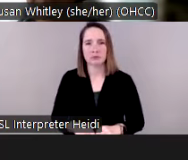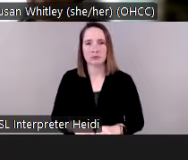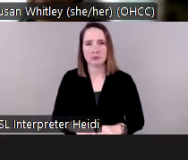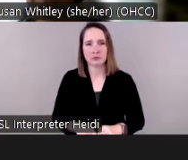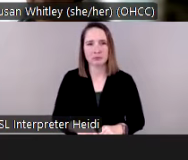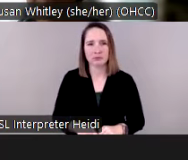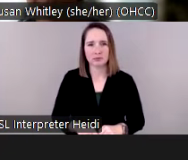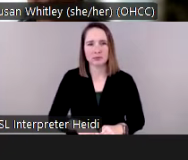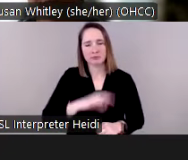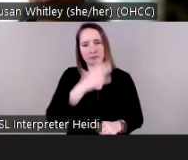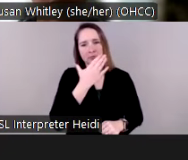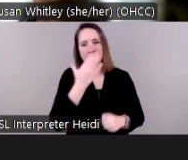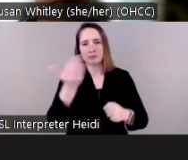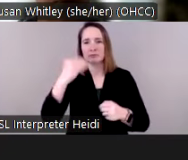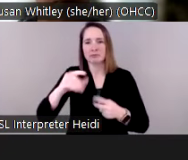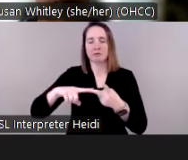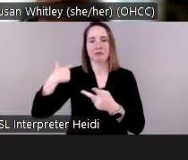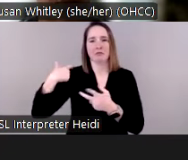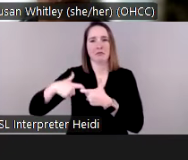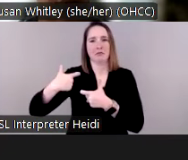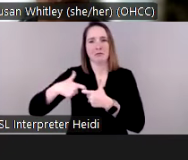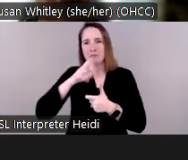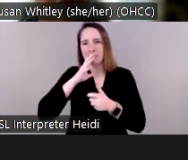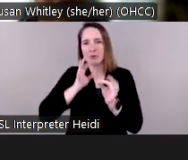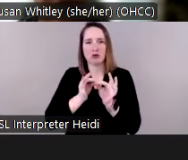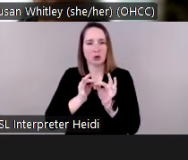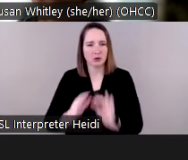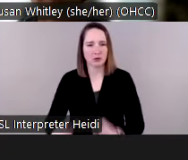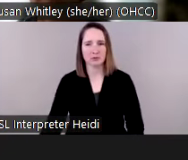Thank you. Am I Spanish interpreter?